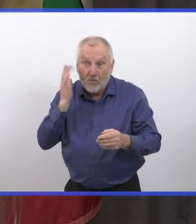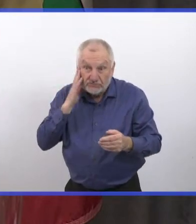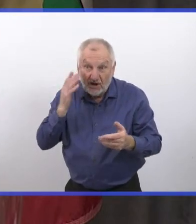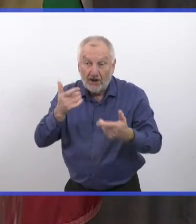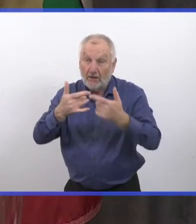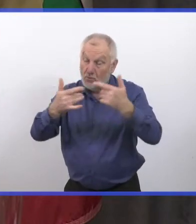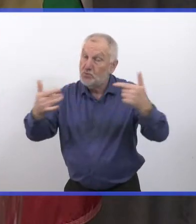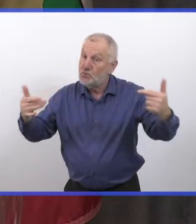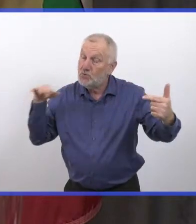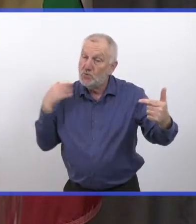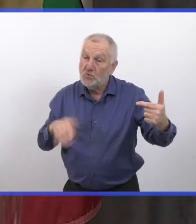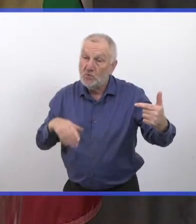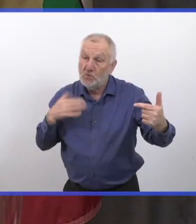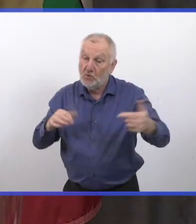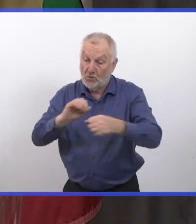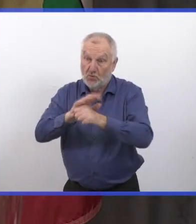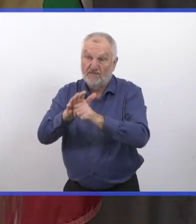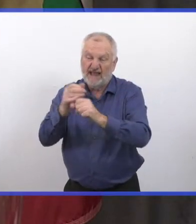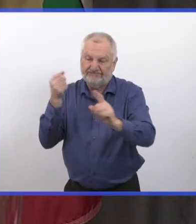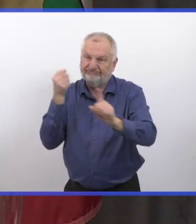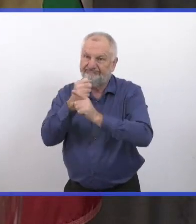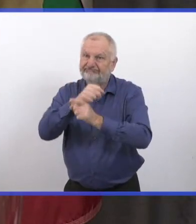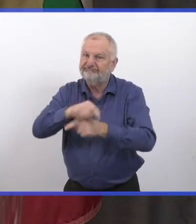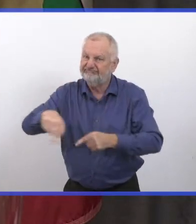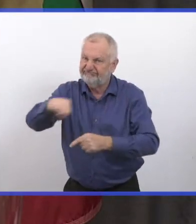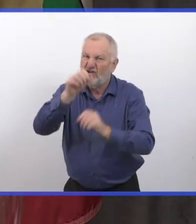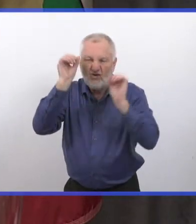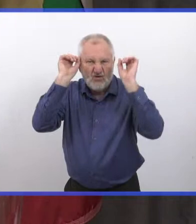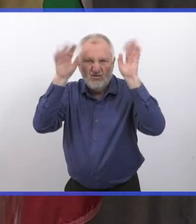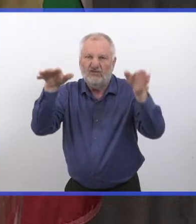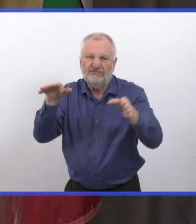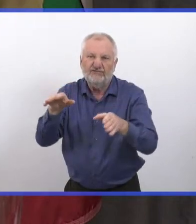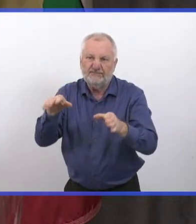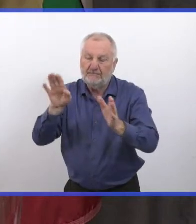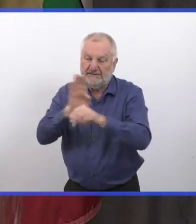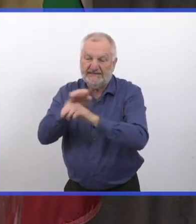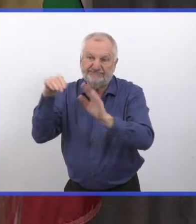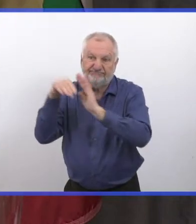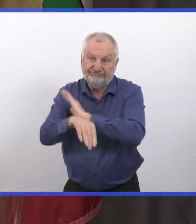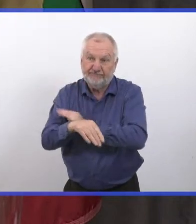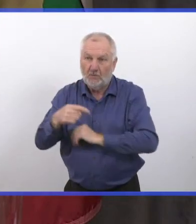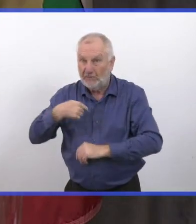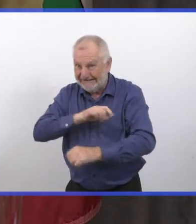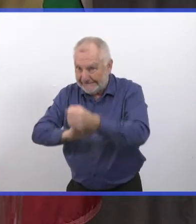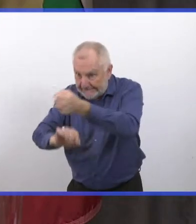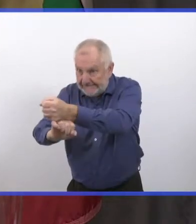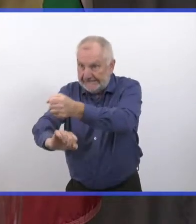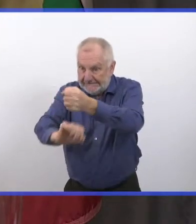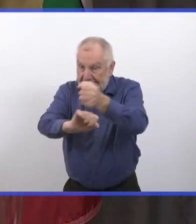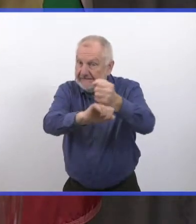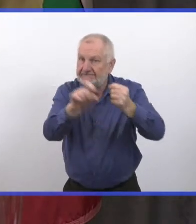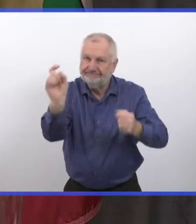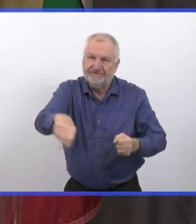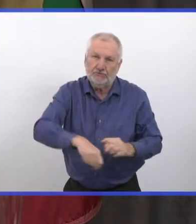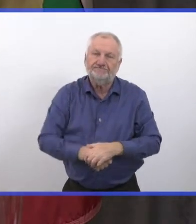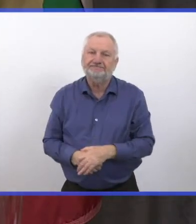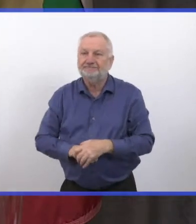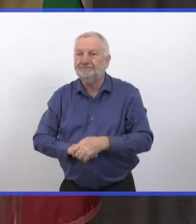Great, thank you for those reminders and even for those tips. I think it's really important that we all pay attention to those tips when you're looking for masks. All right. Our next question